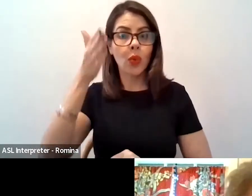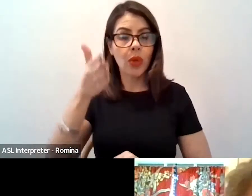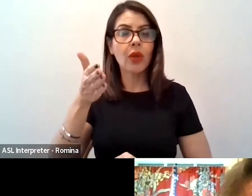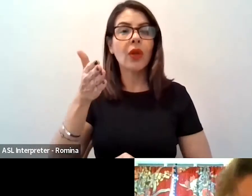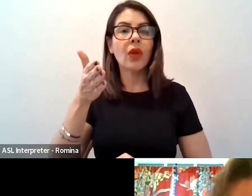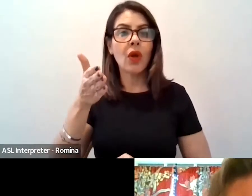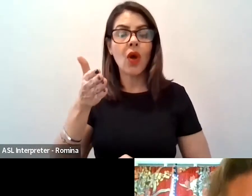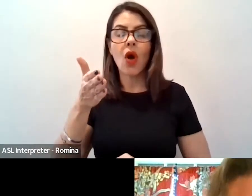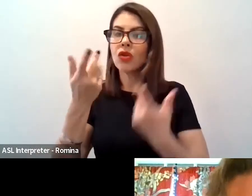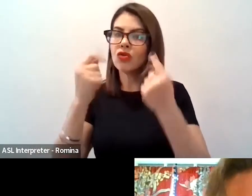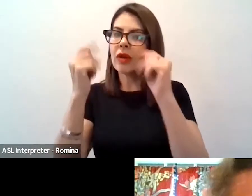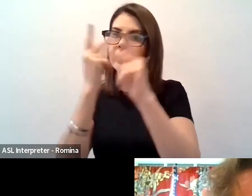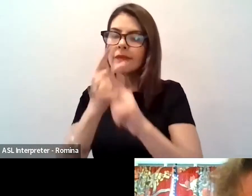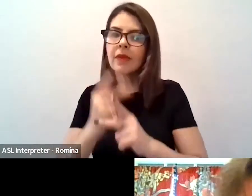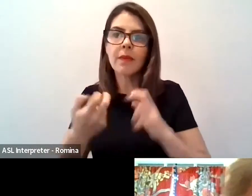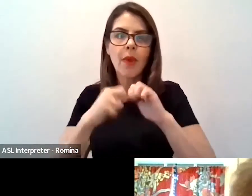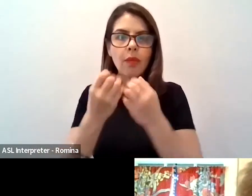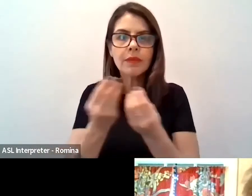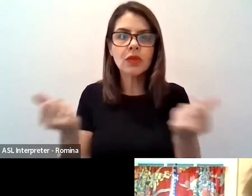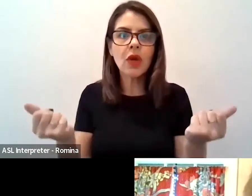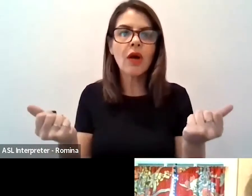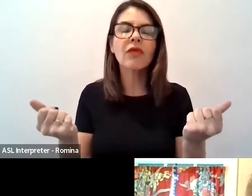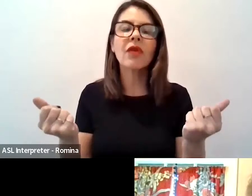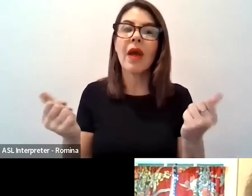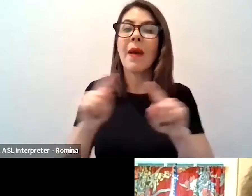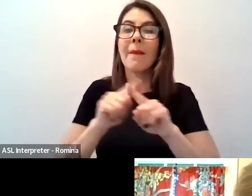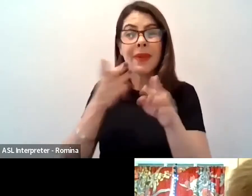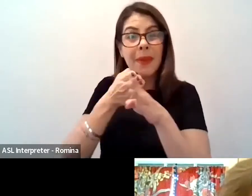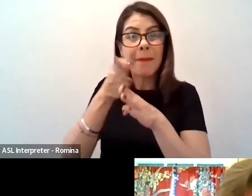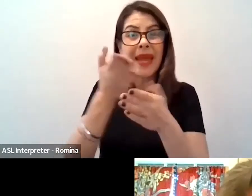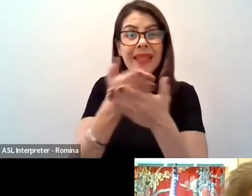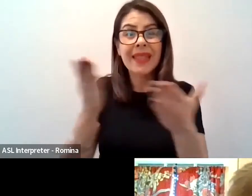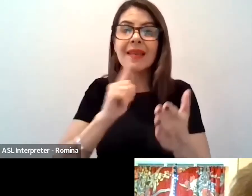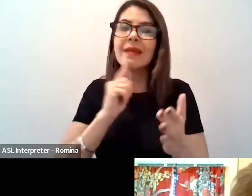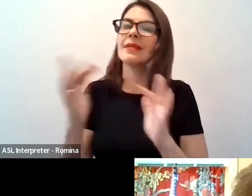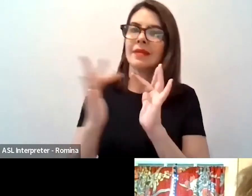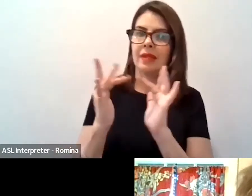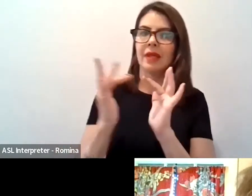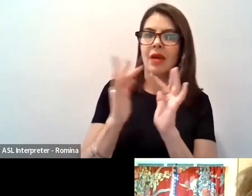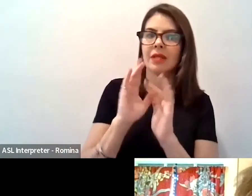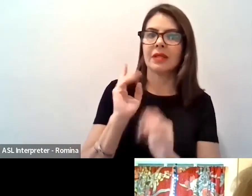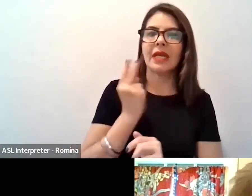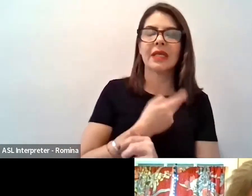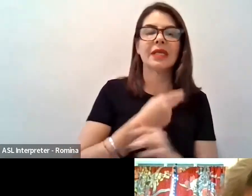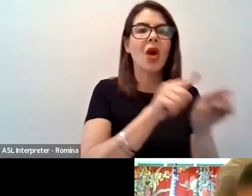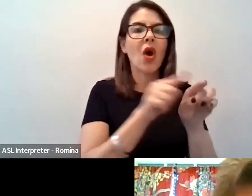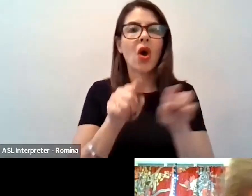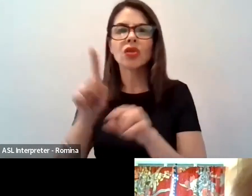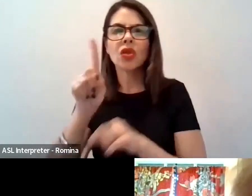troubleshoot and address these issues. But the, the main thing is to reach out to us. Also ask for the stunt coordinator